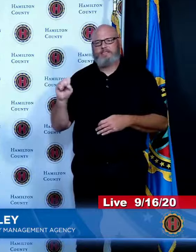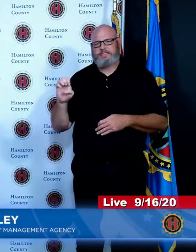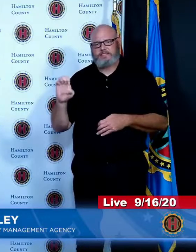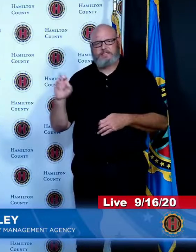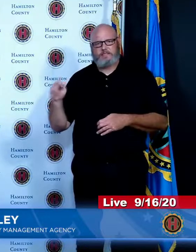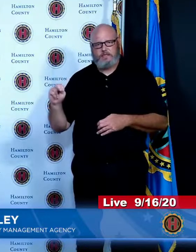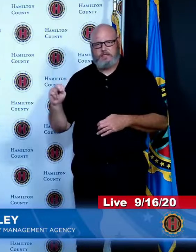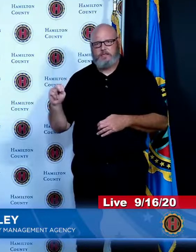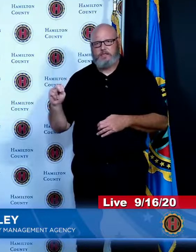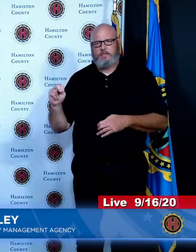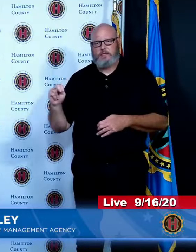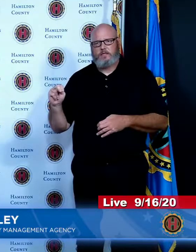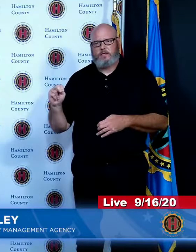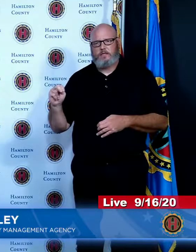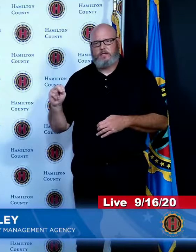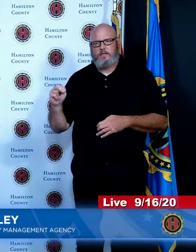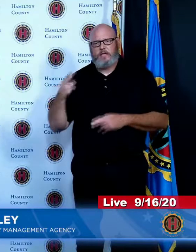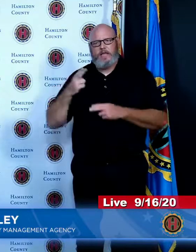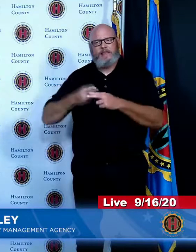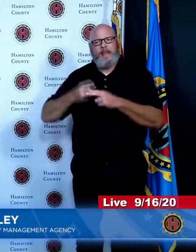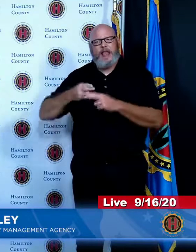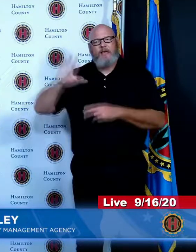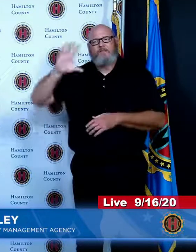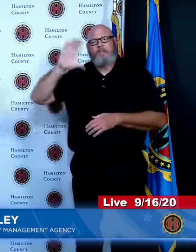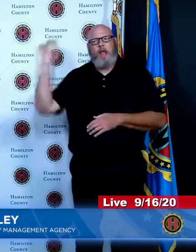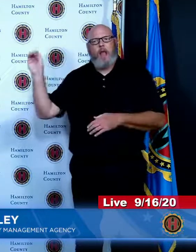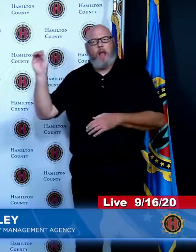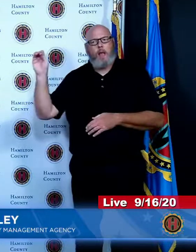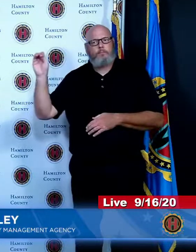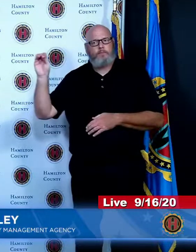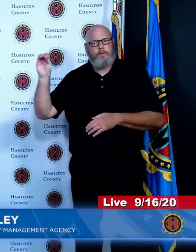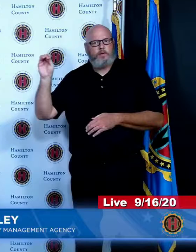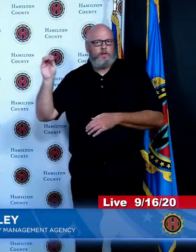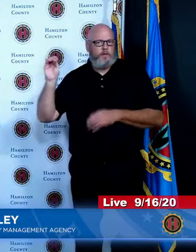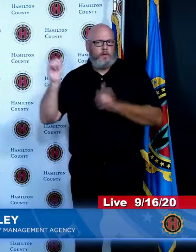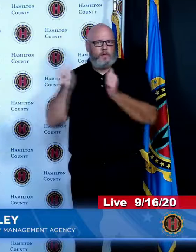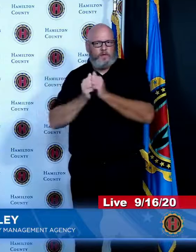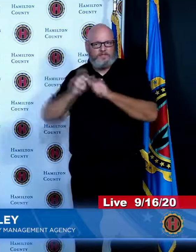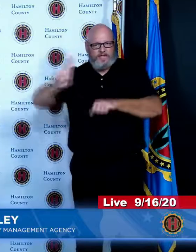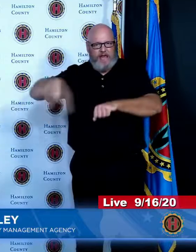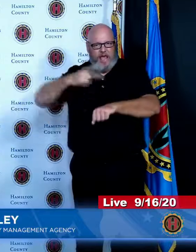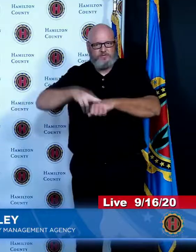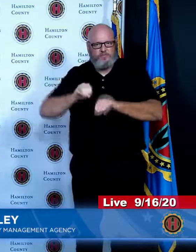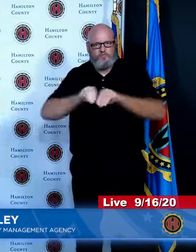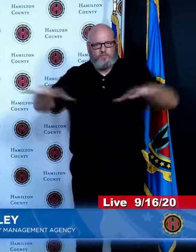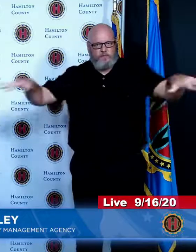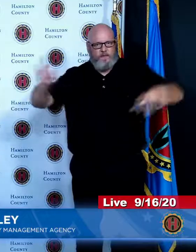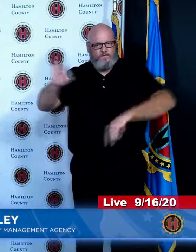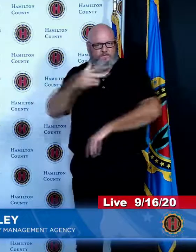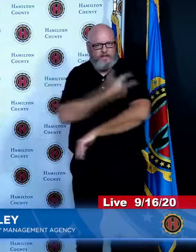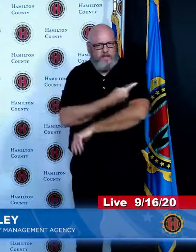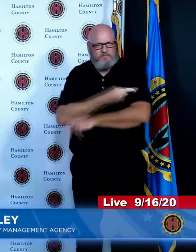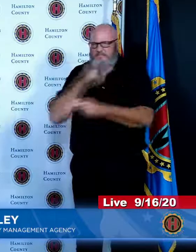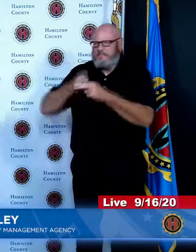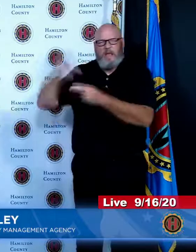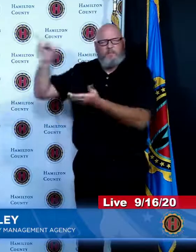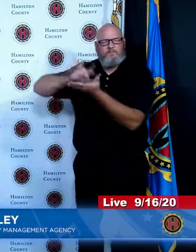as Dr Feagins mentioned what level of cold storage might be needed so we're working with Hamilton County Public Health on